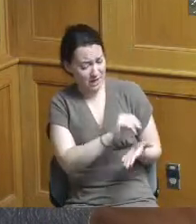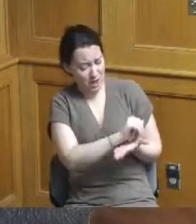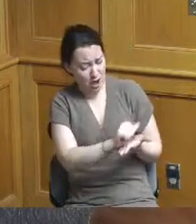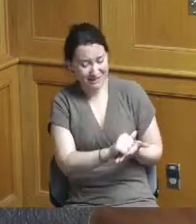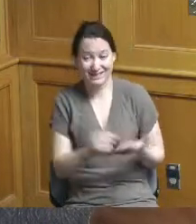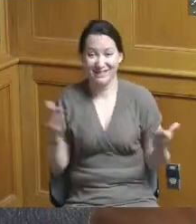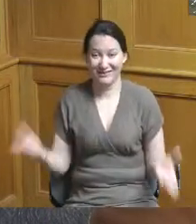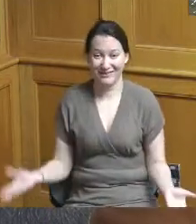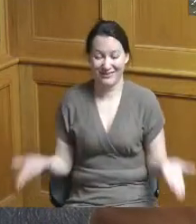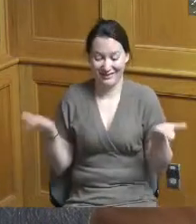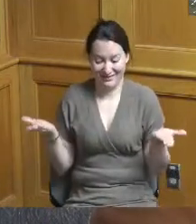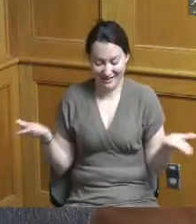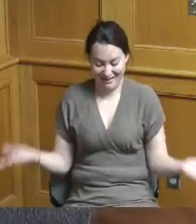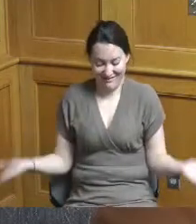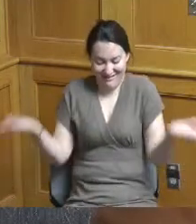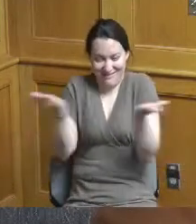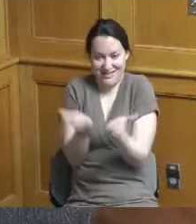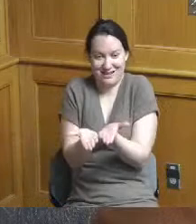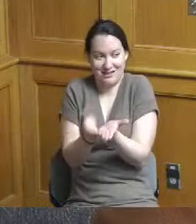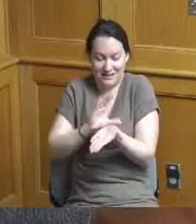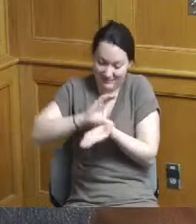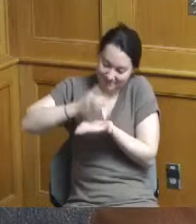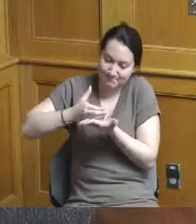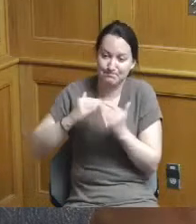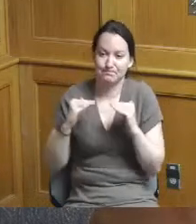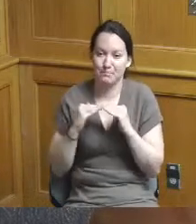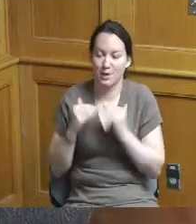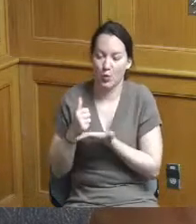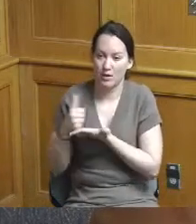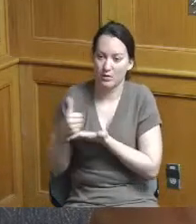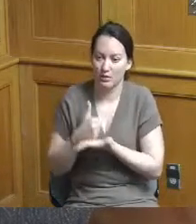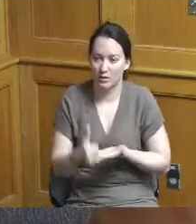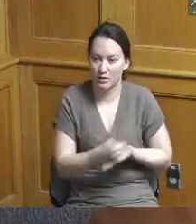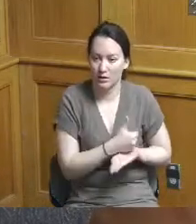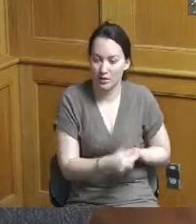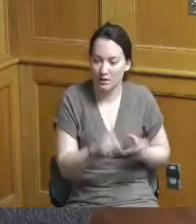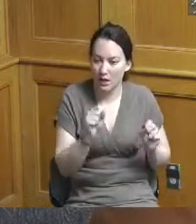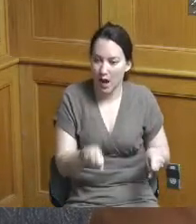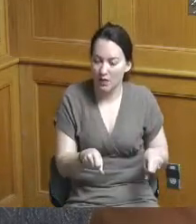got equal they go in a joint account they got equal debit cards I don't think anybody would